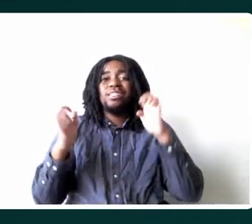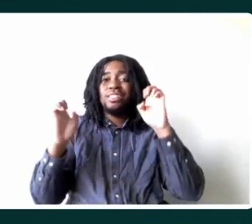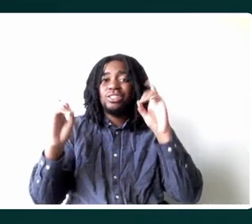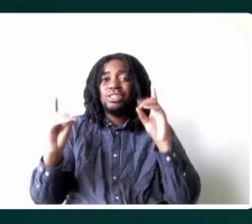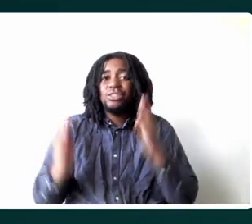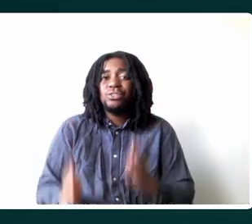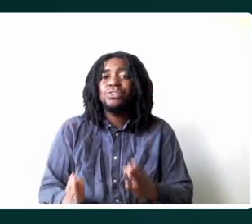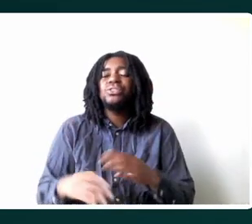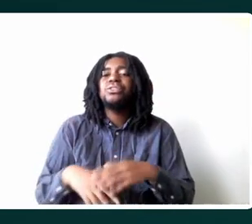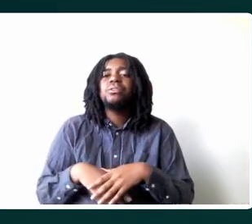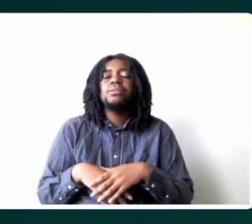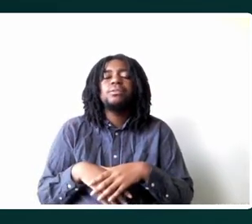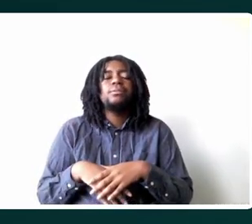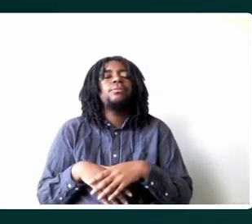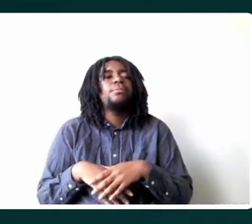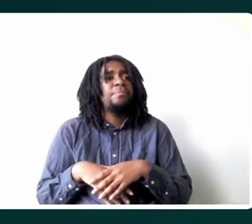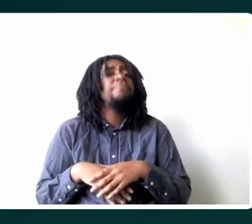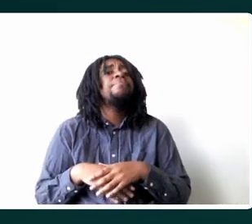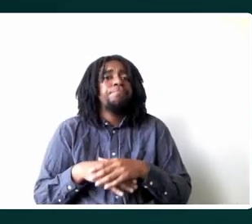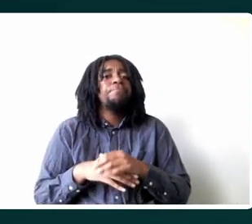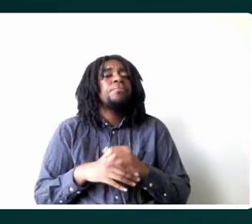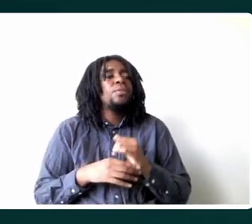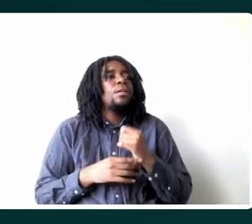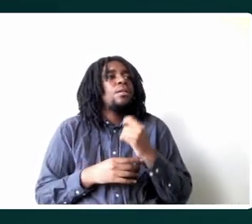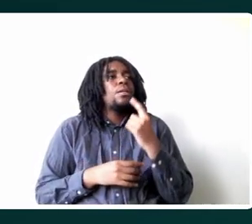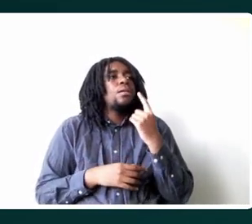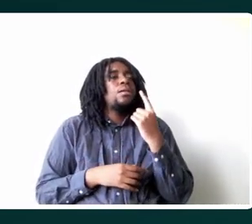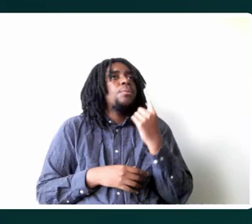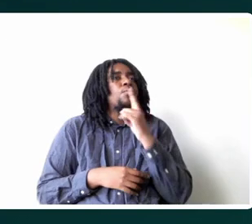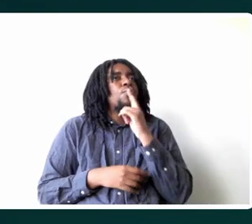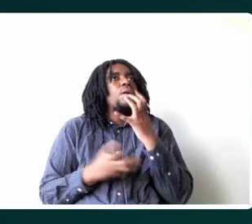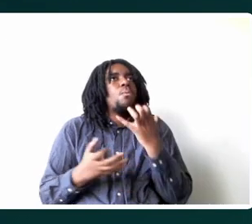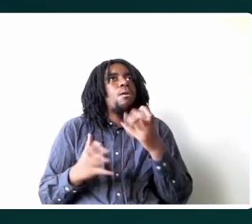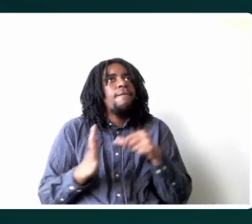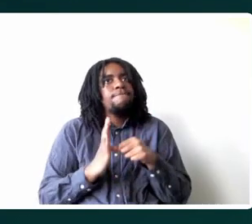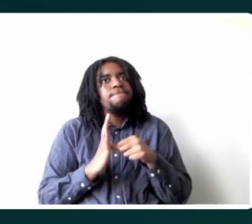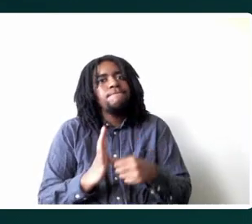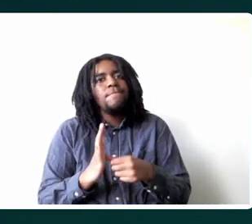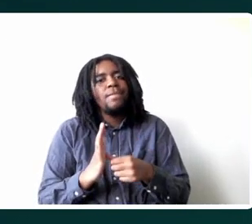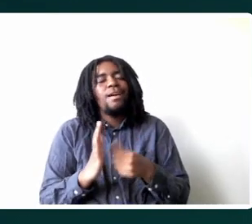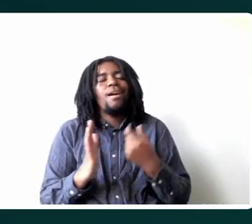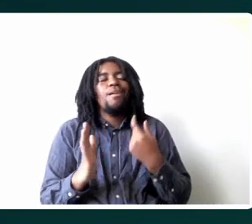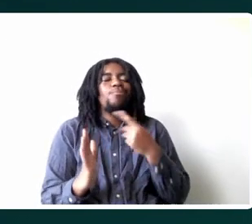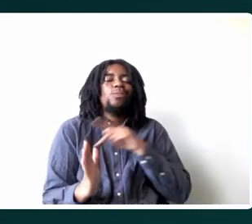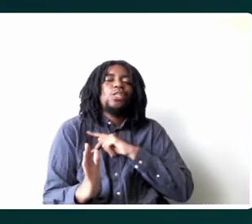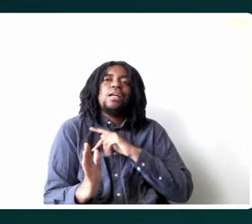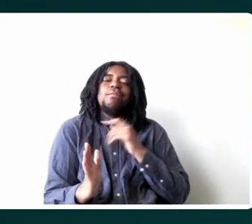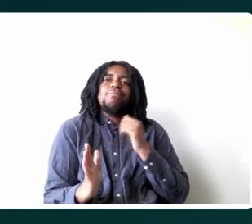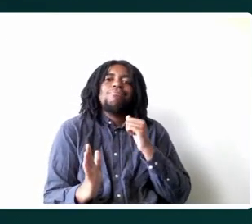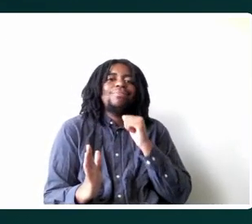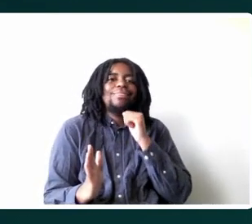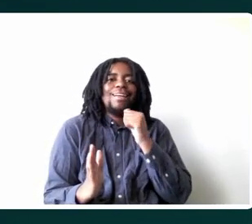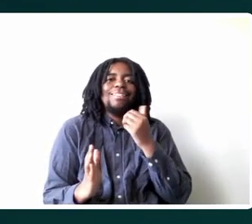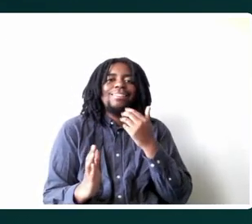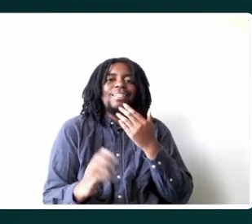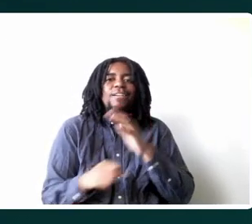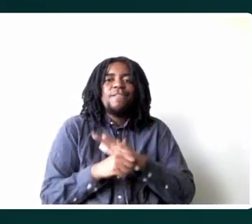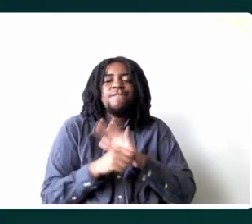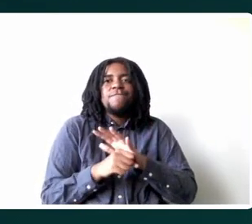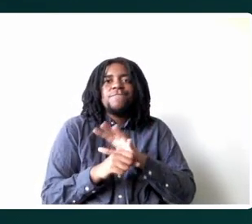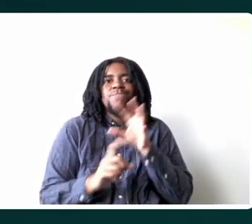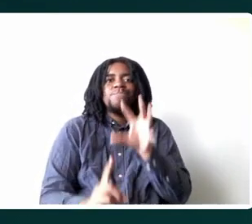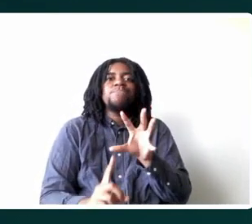wanted to emphasize that I would say I don't think kind of gets enough prominence in -- often in art